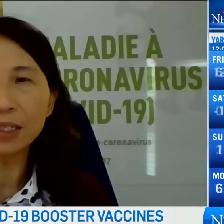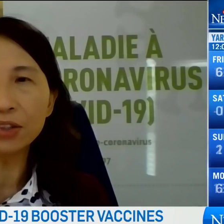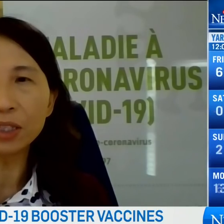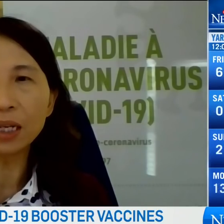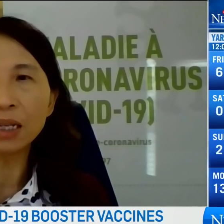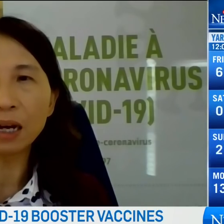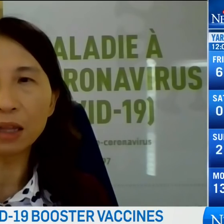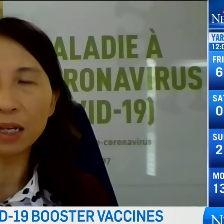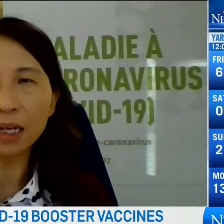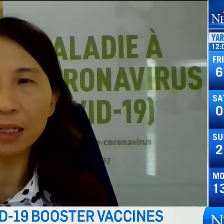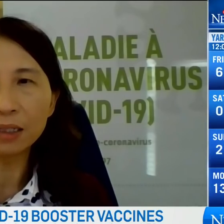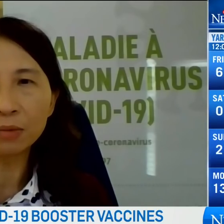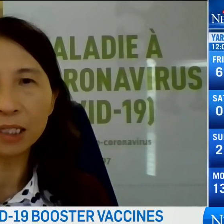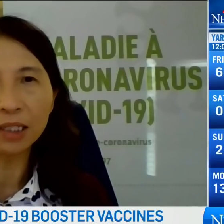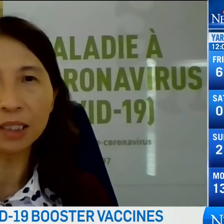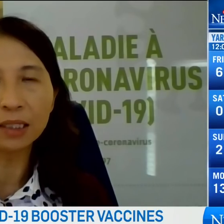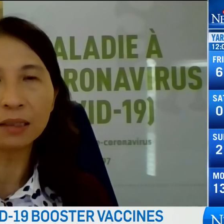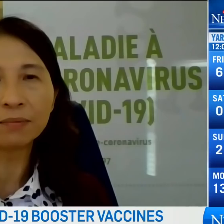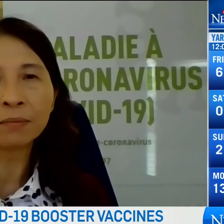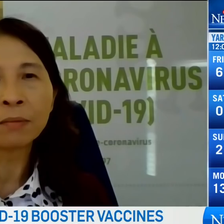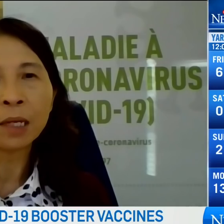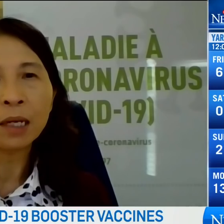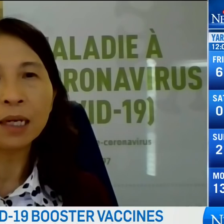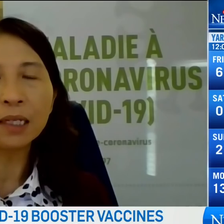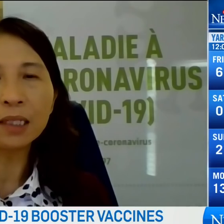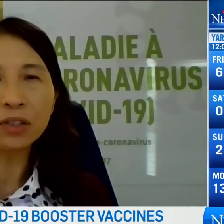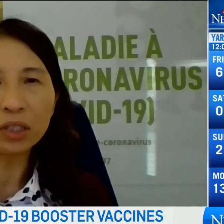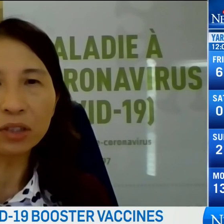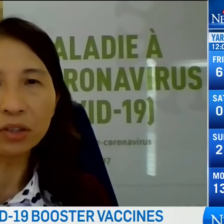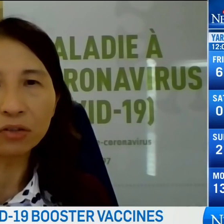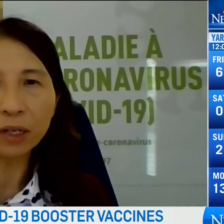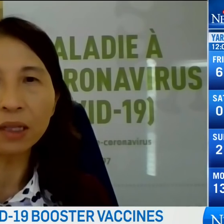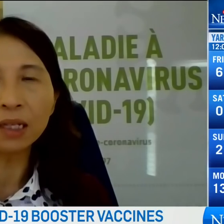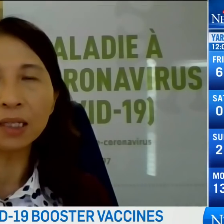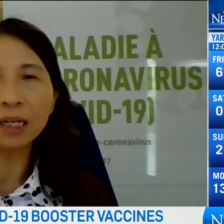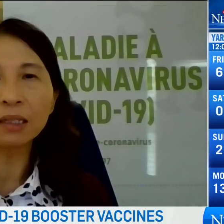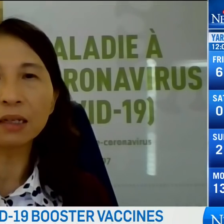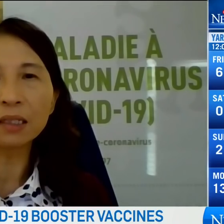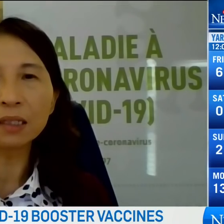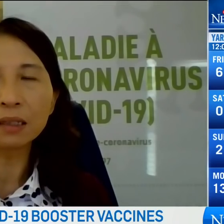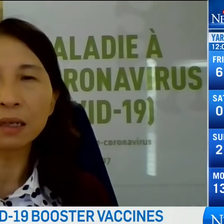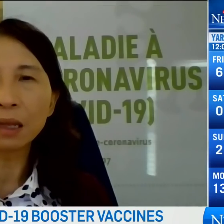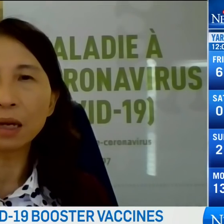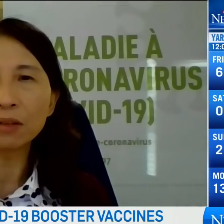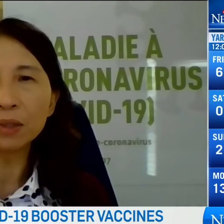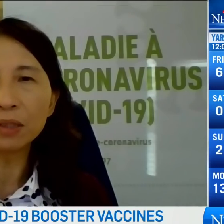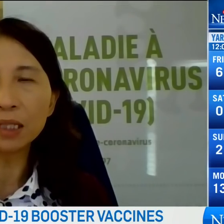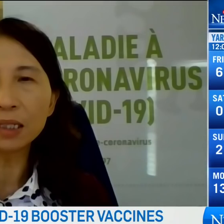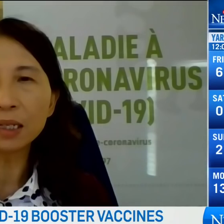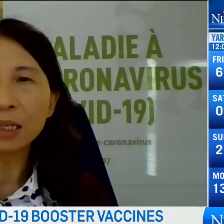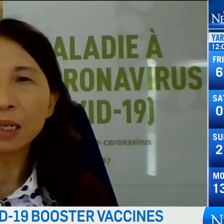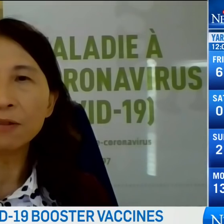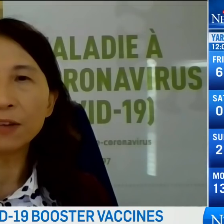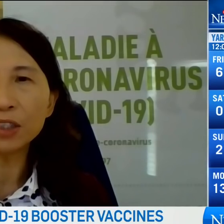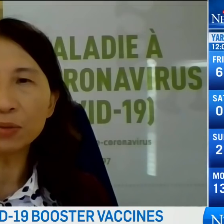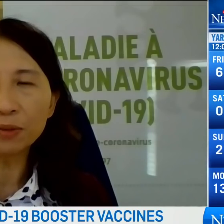UNLESS WE CONTINUE TO REDUCE THE SPREAD AND IMPACT OF THE VIRUS WITH VACCINATION AND OTHER